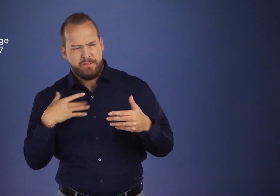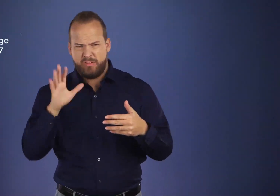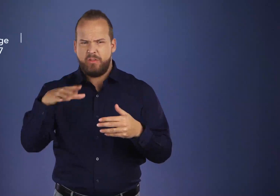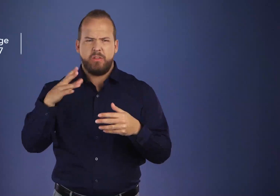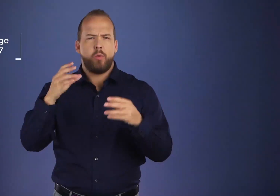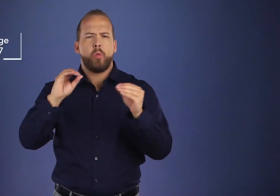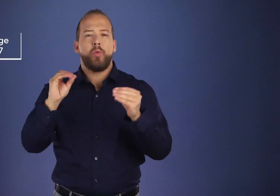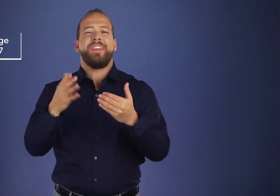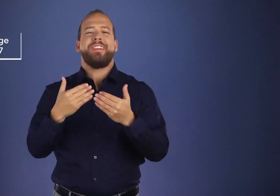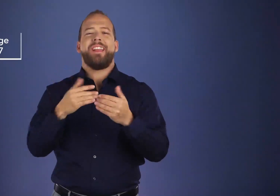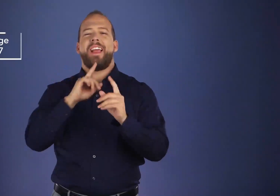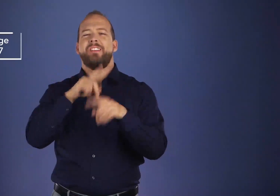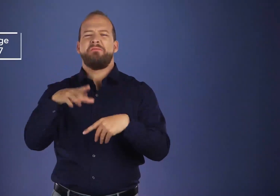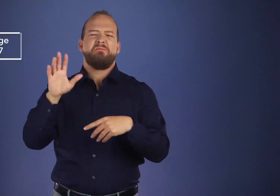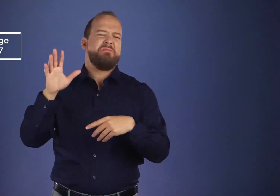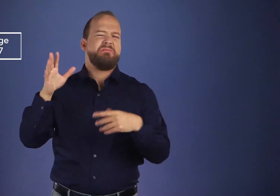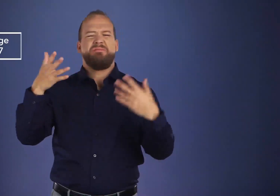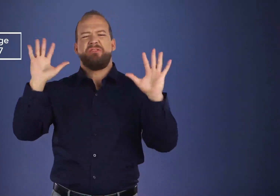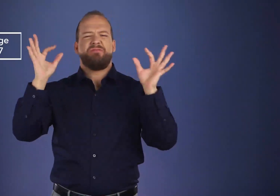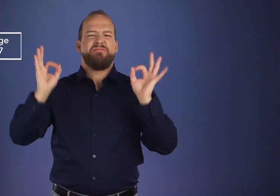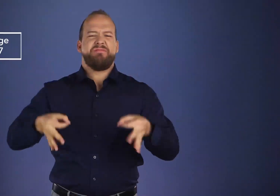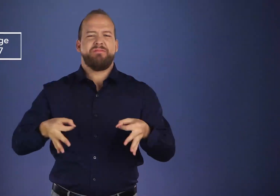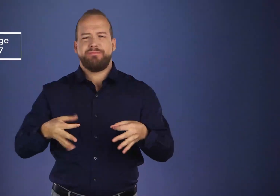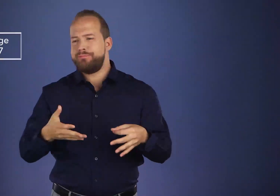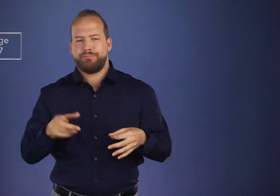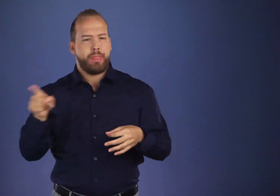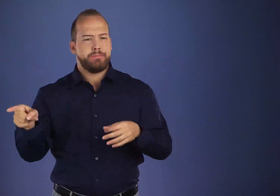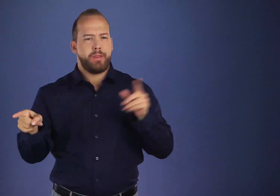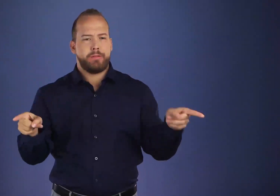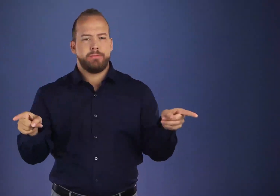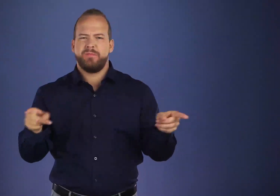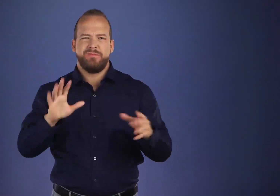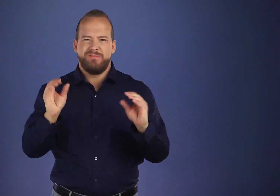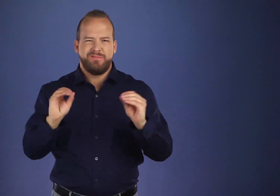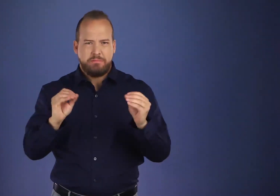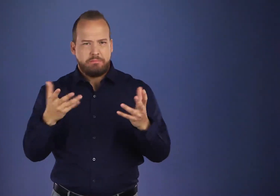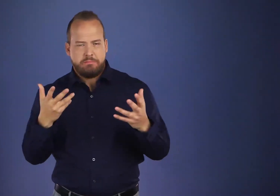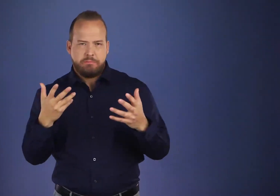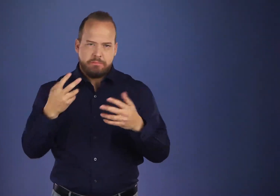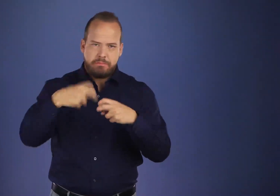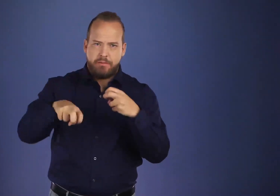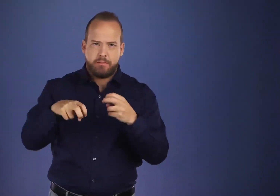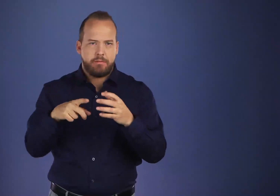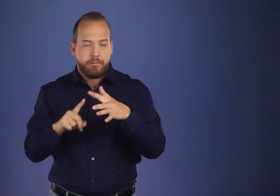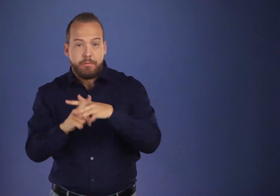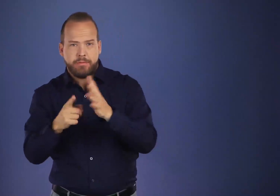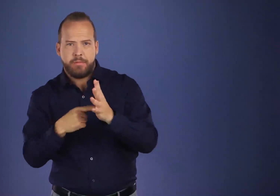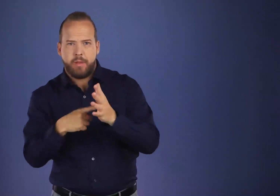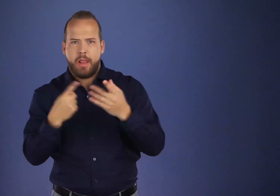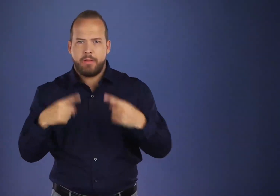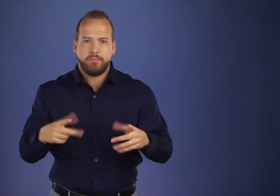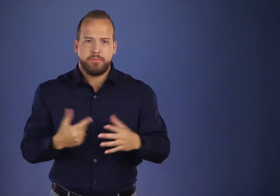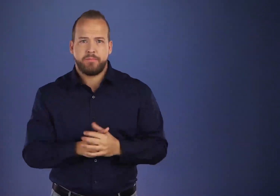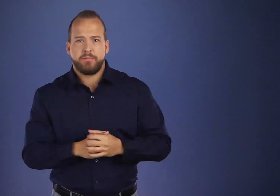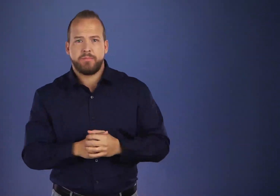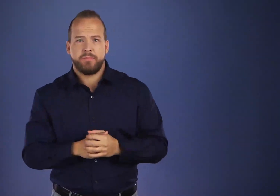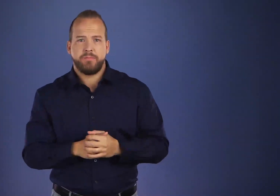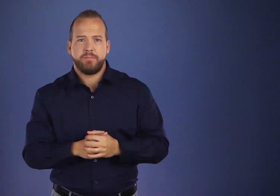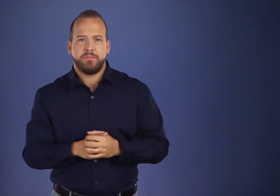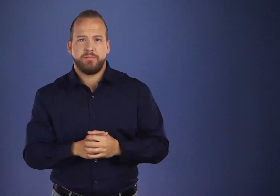Of course, there is no pat answer which can fit all such dilemmas. But all of them do require a complete willingness